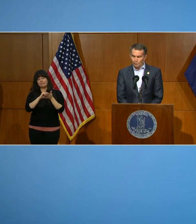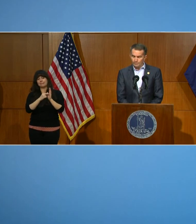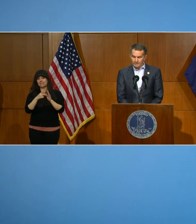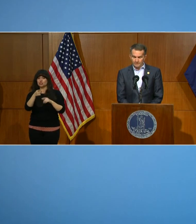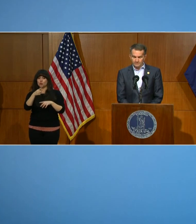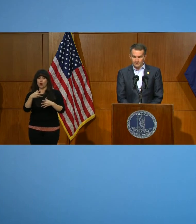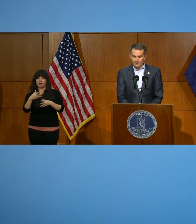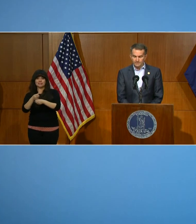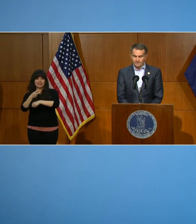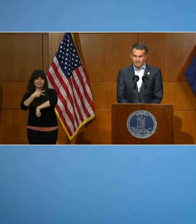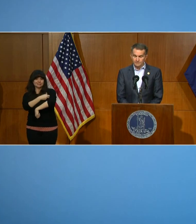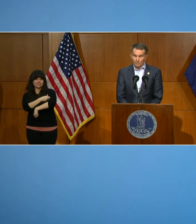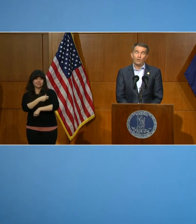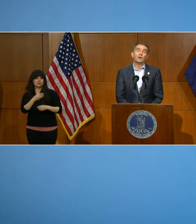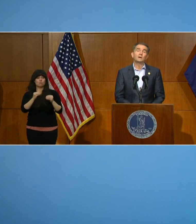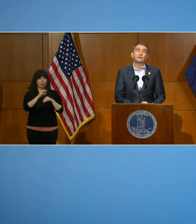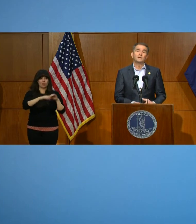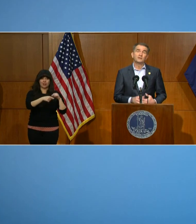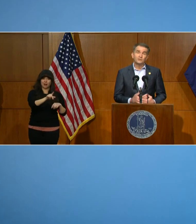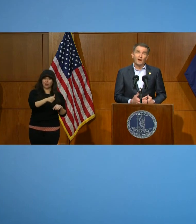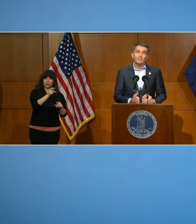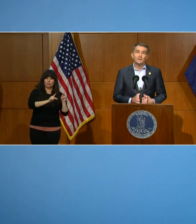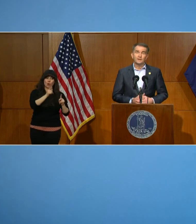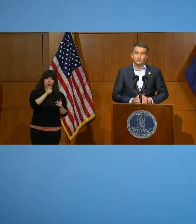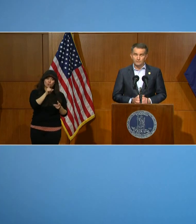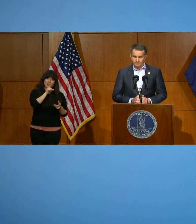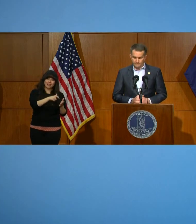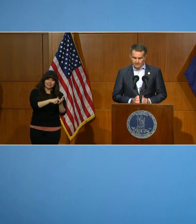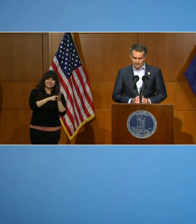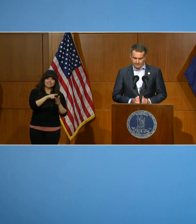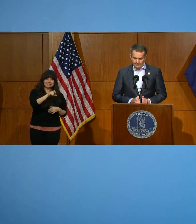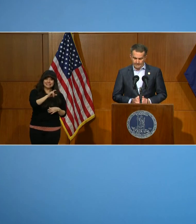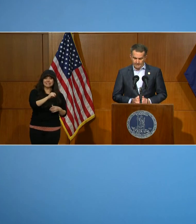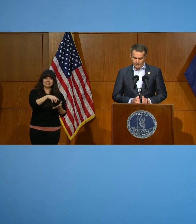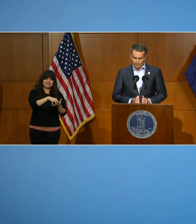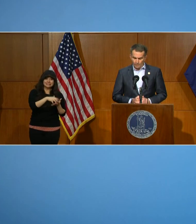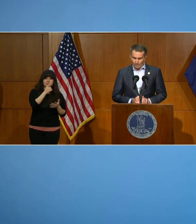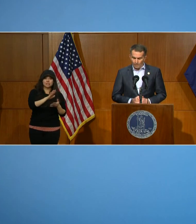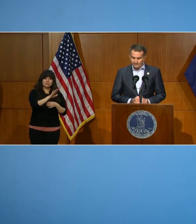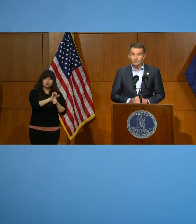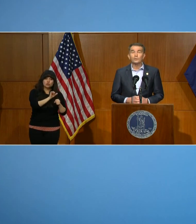IF YOU JUMP THE LINE. YOU'RE TAKING THE SPOT OF SOMEONE WHO NEEDS IT MORE BECAUSE OF THEIR